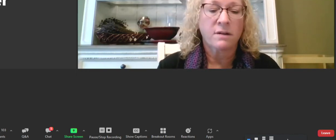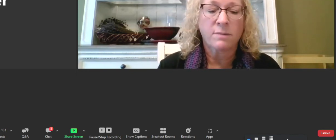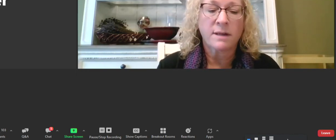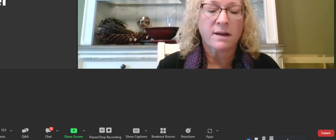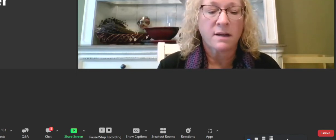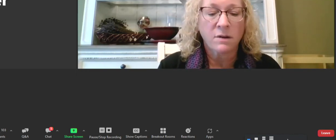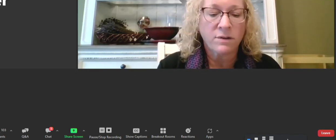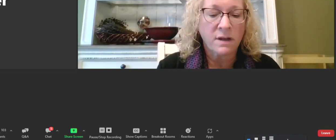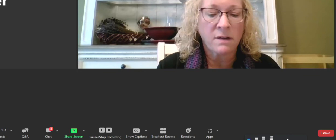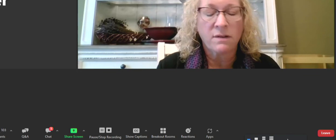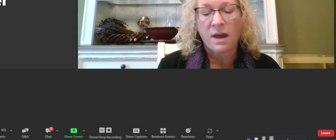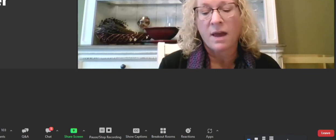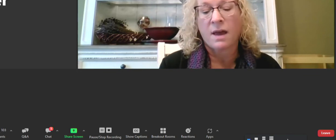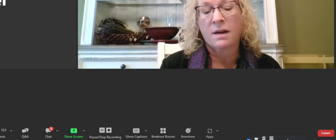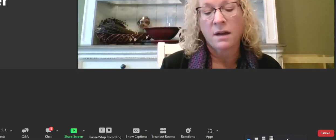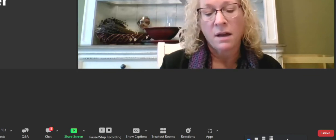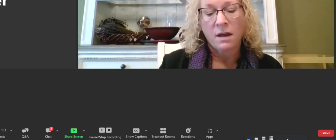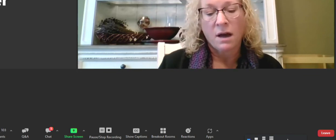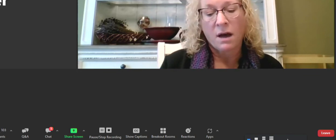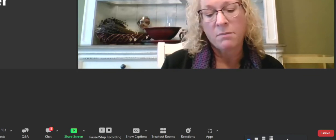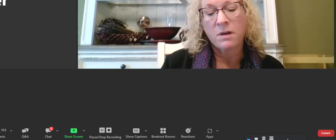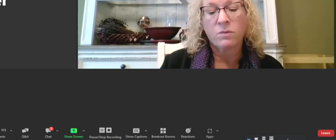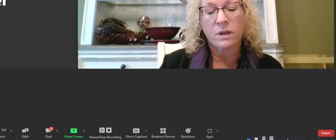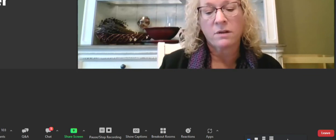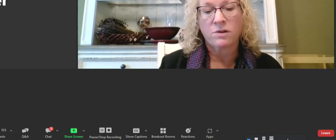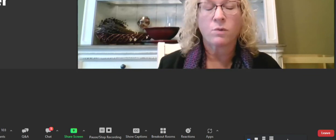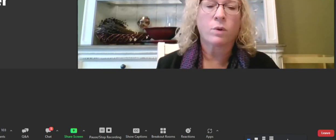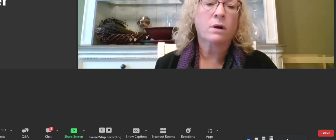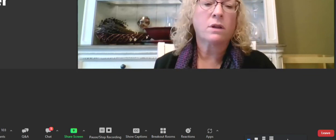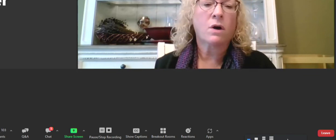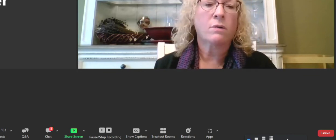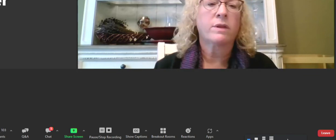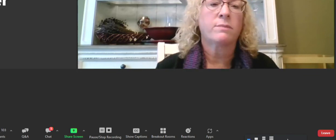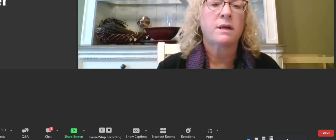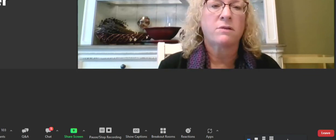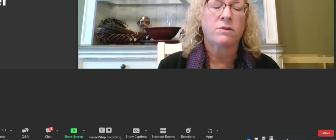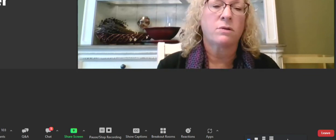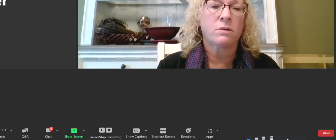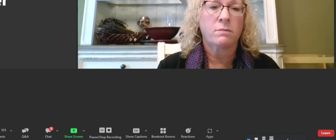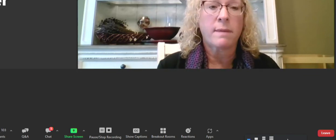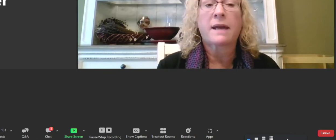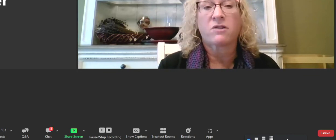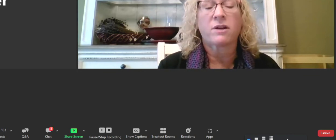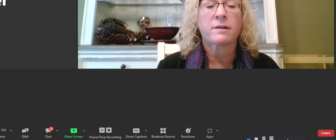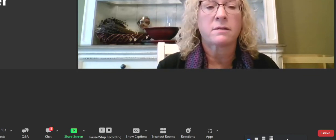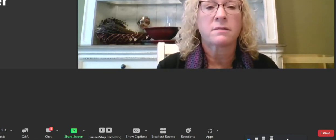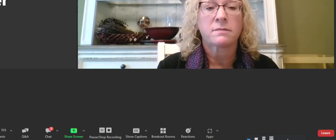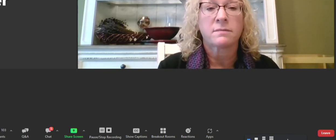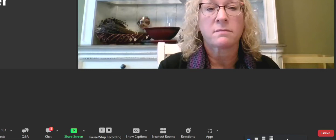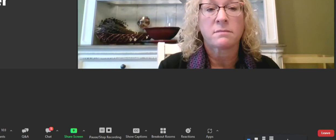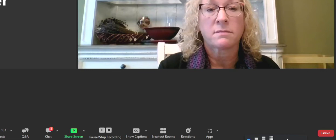my diagnoses and is willing to work along with me to manage it.